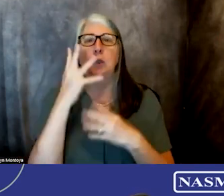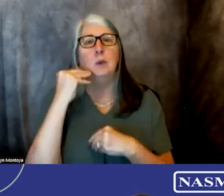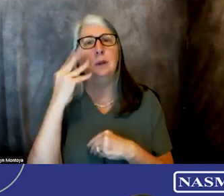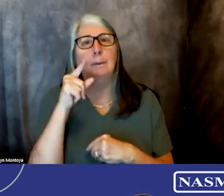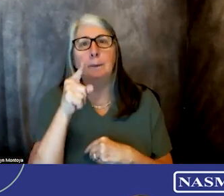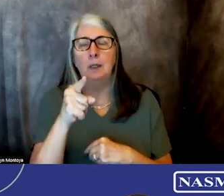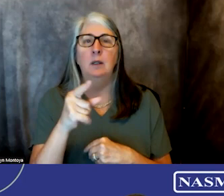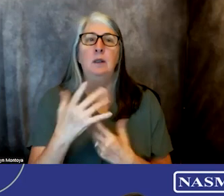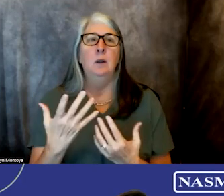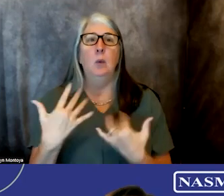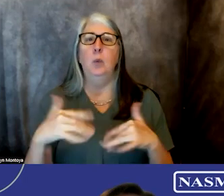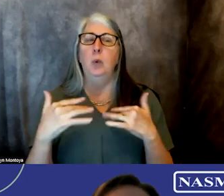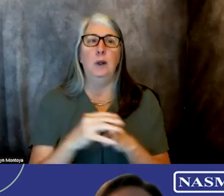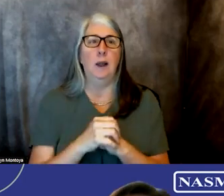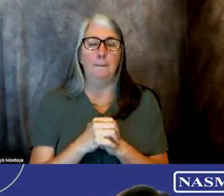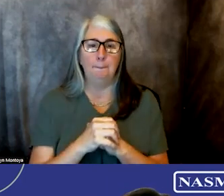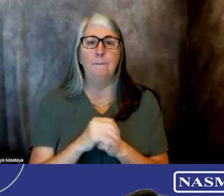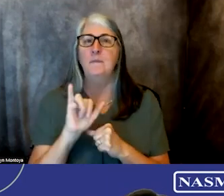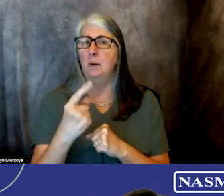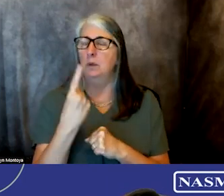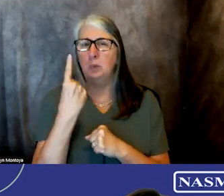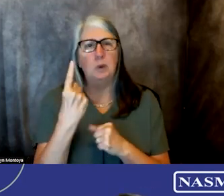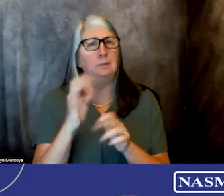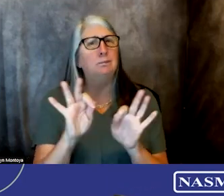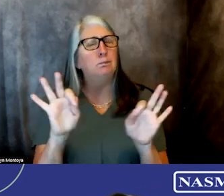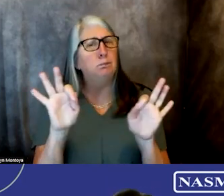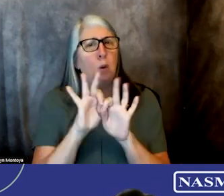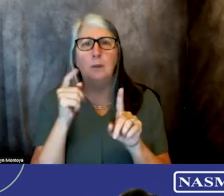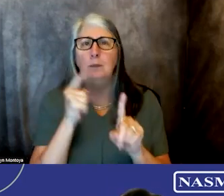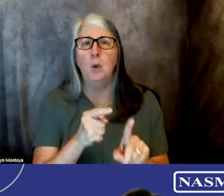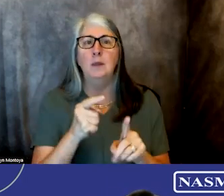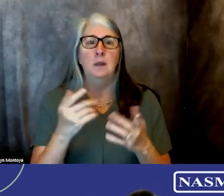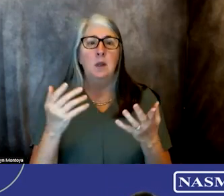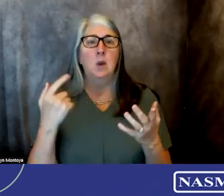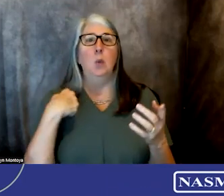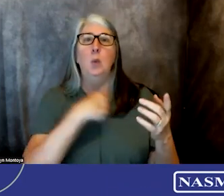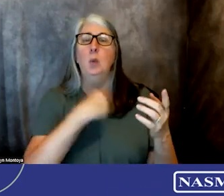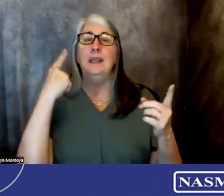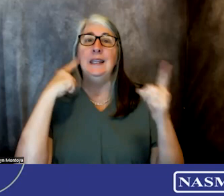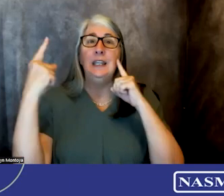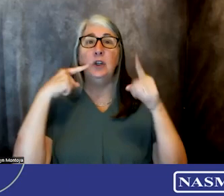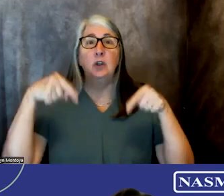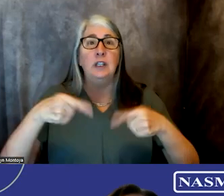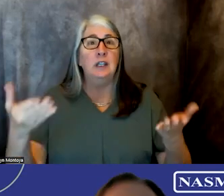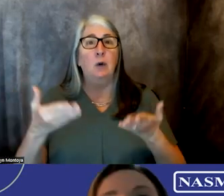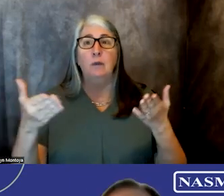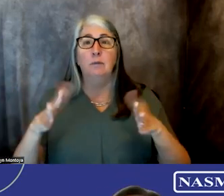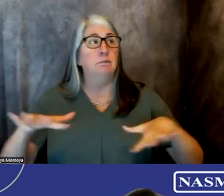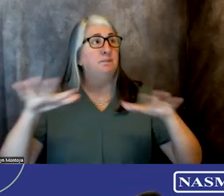THAT IS ONE OF THE KEY TAKEAWAYS THAT WE KEPT HEARING IN THE FIELD THAT THERE ARE SO MANY PEOPLE THAT DON'T HAVE THE